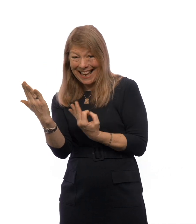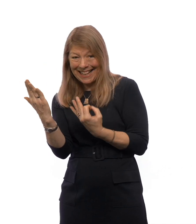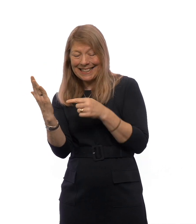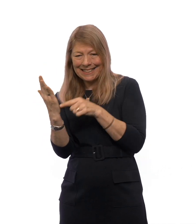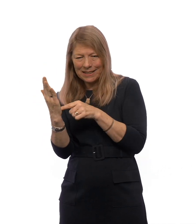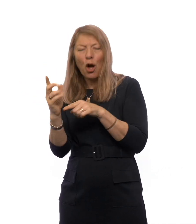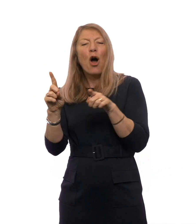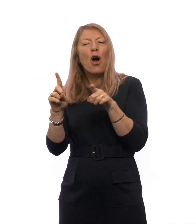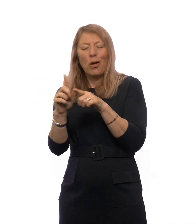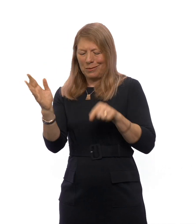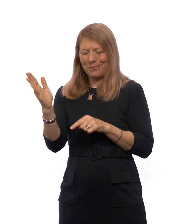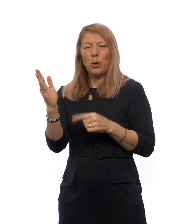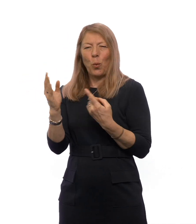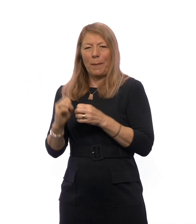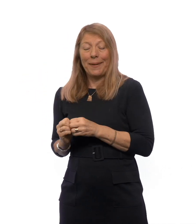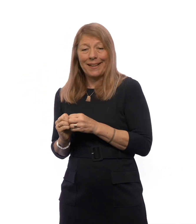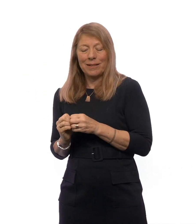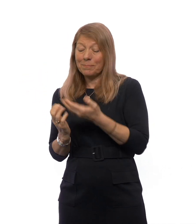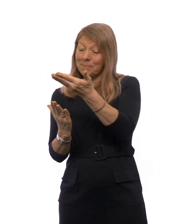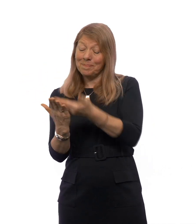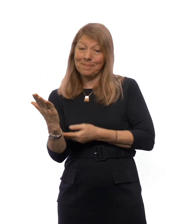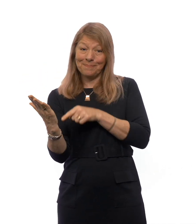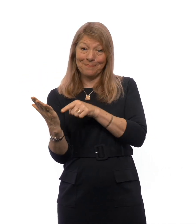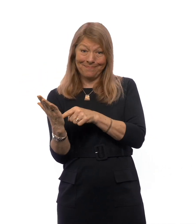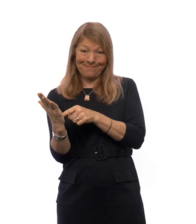where the Department must consult with at least one person or group representing